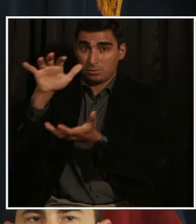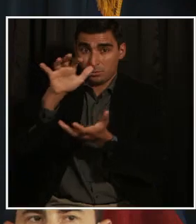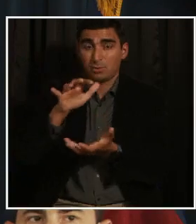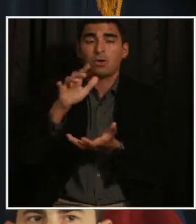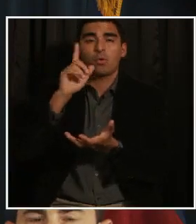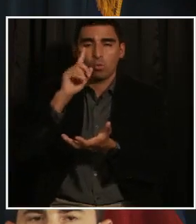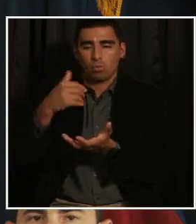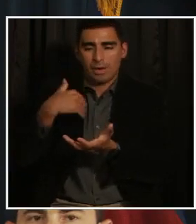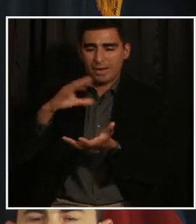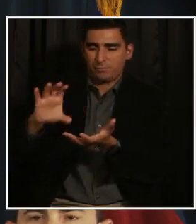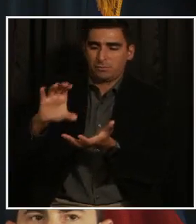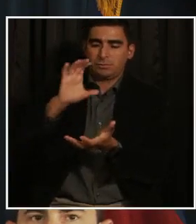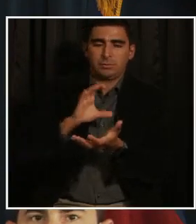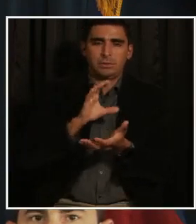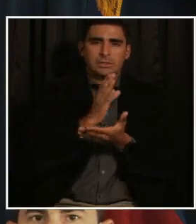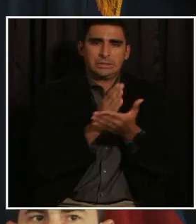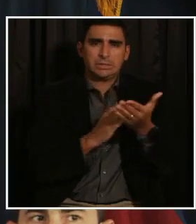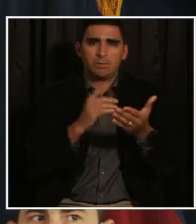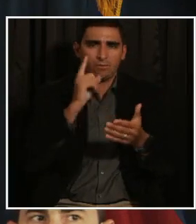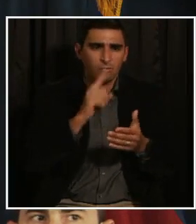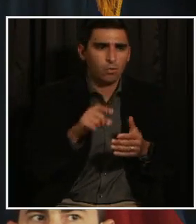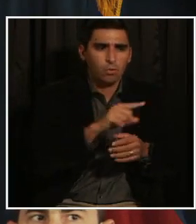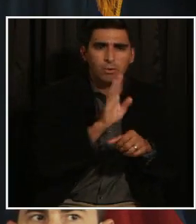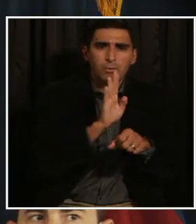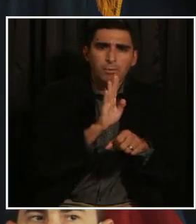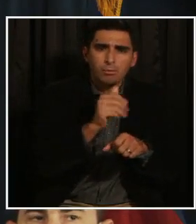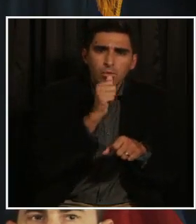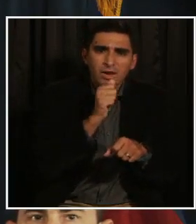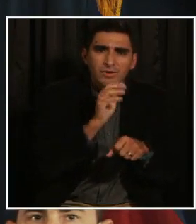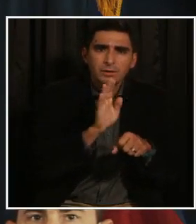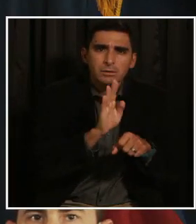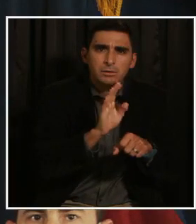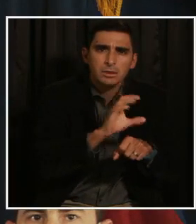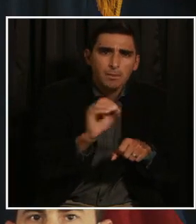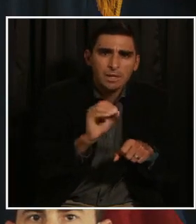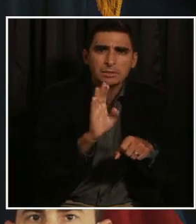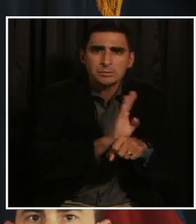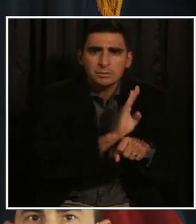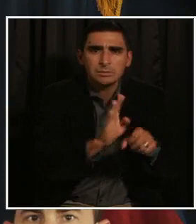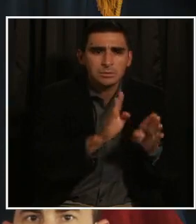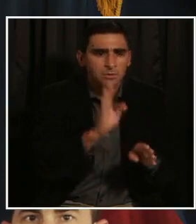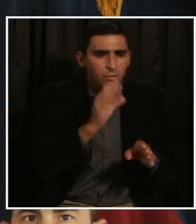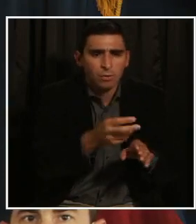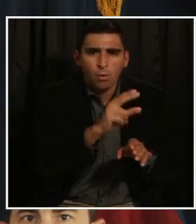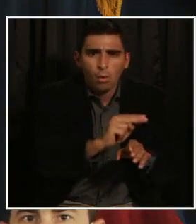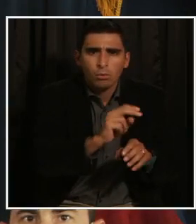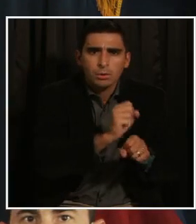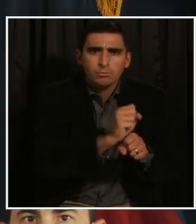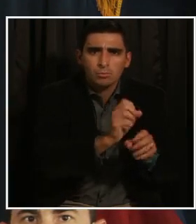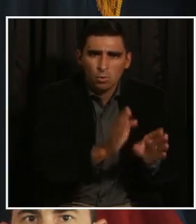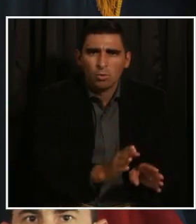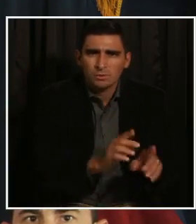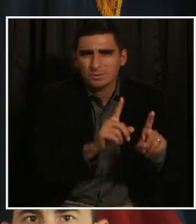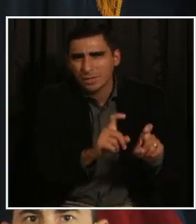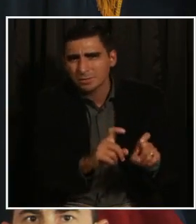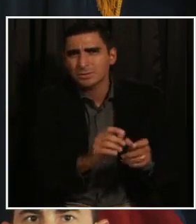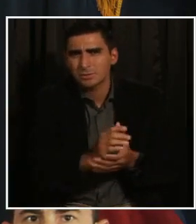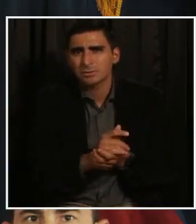private employers who choose to implementing testing testing for employees to keep them safe